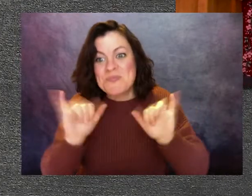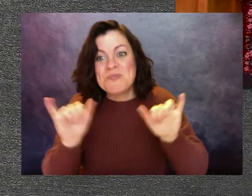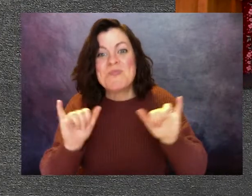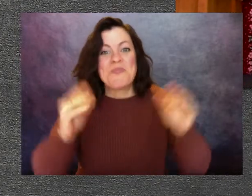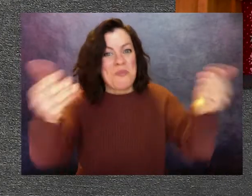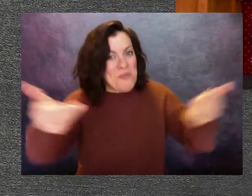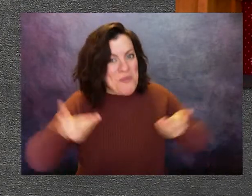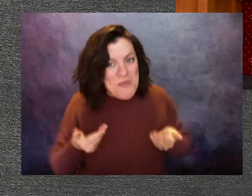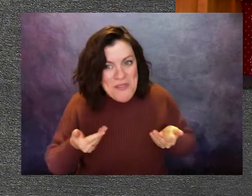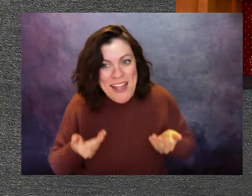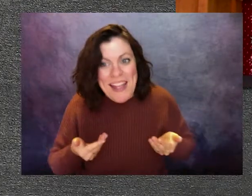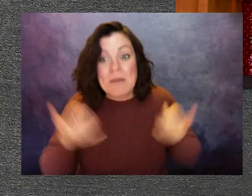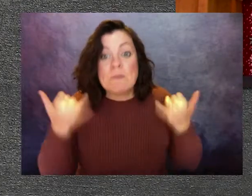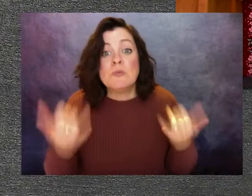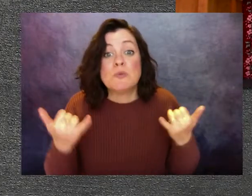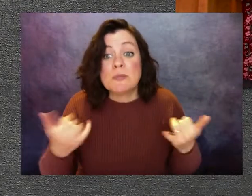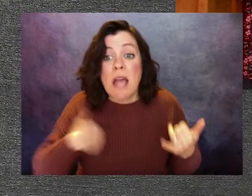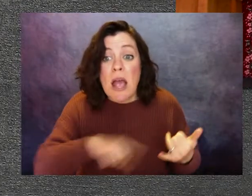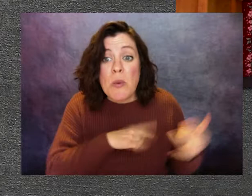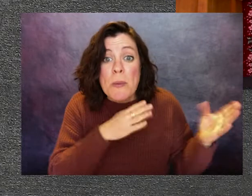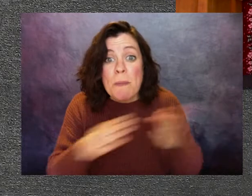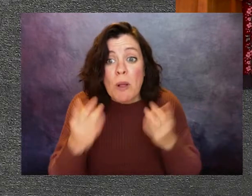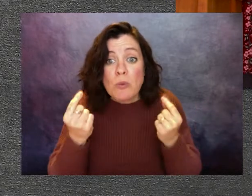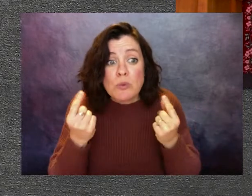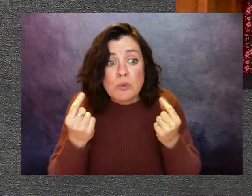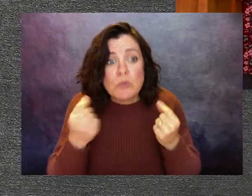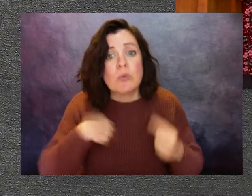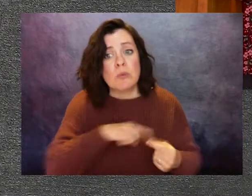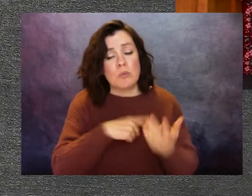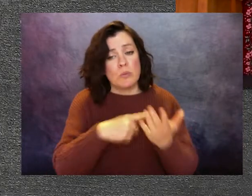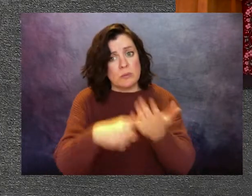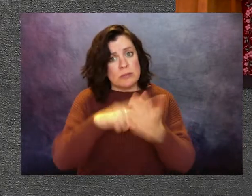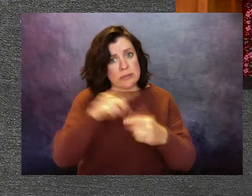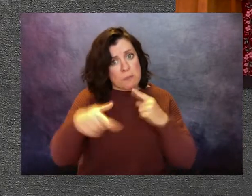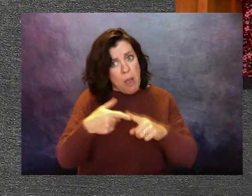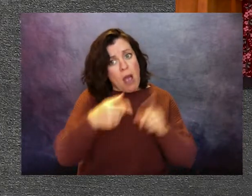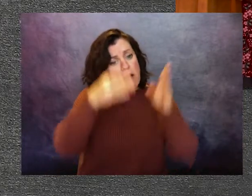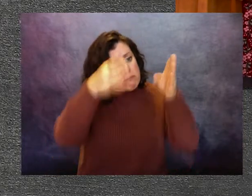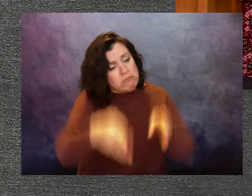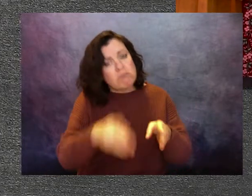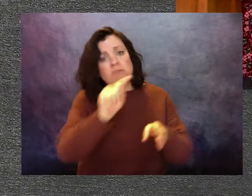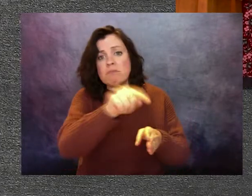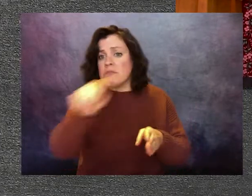we're gonna talk about community helpers. Candy, do you know what a community helper is?